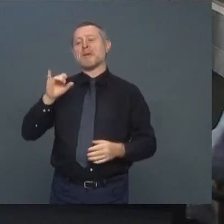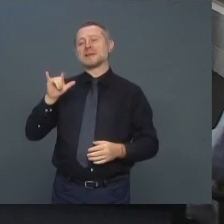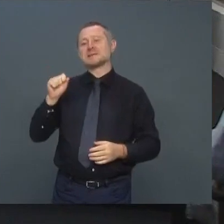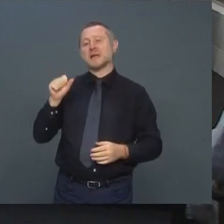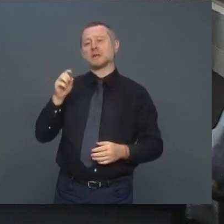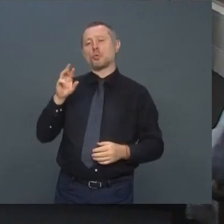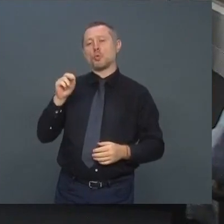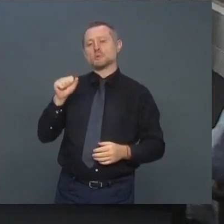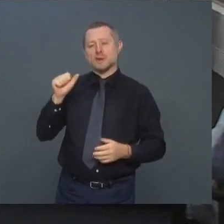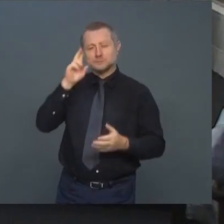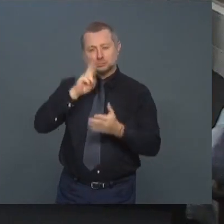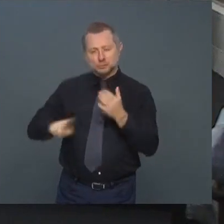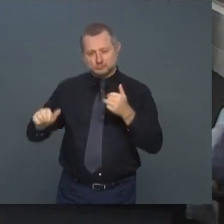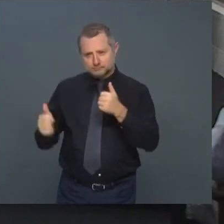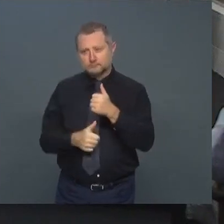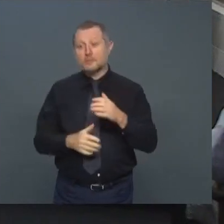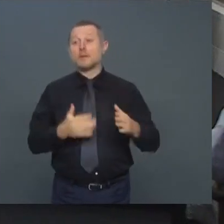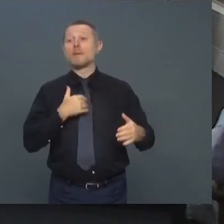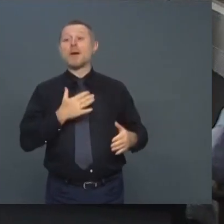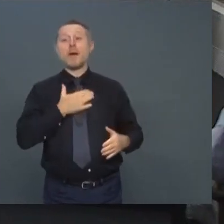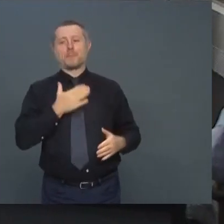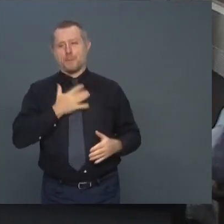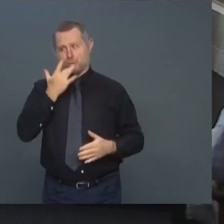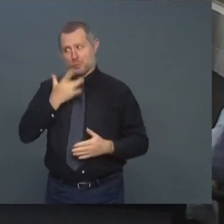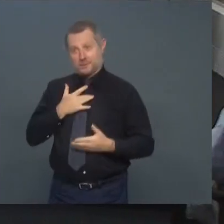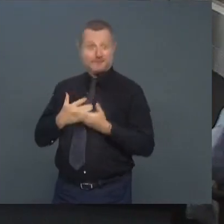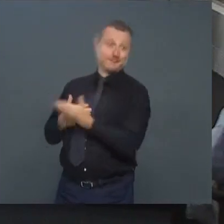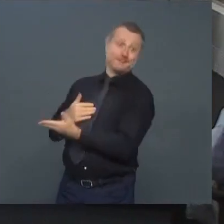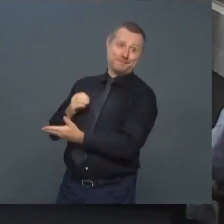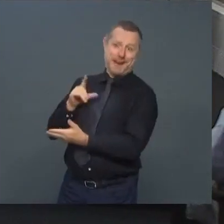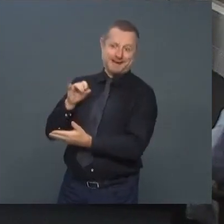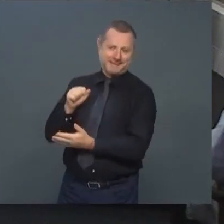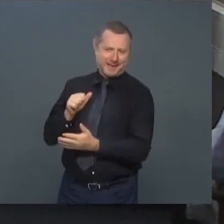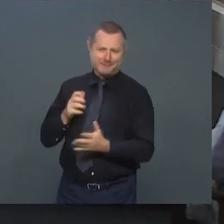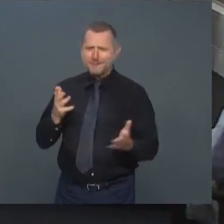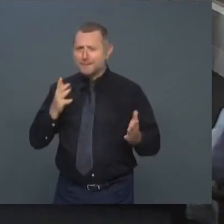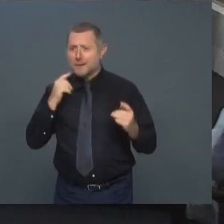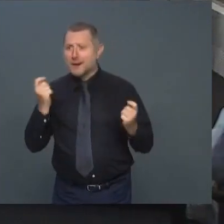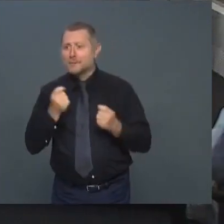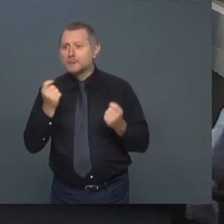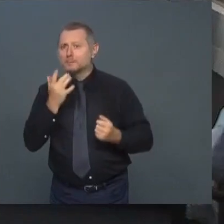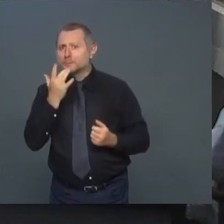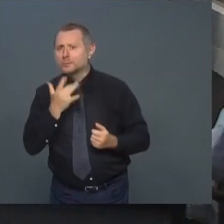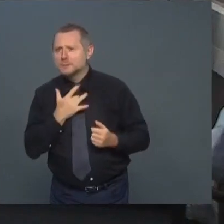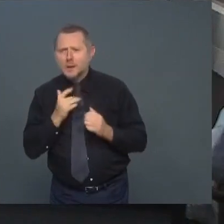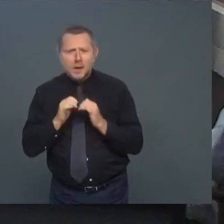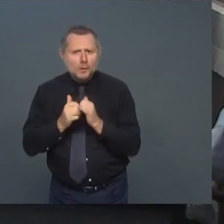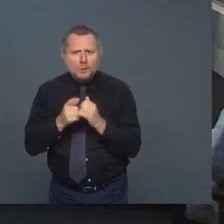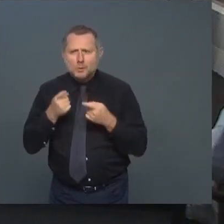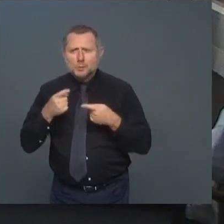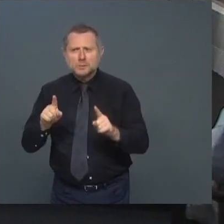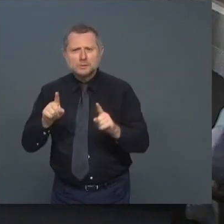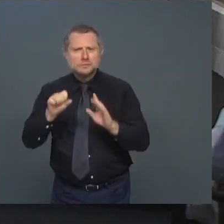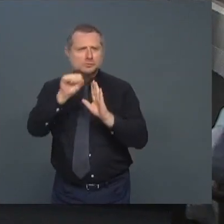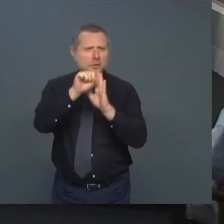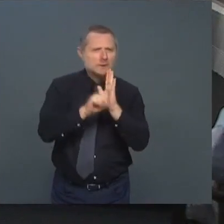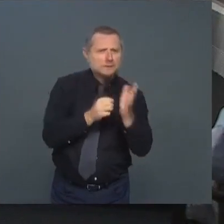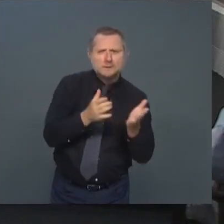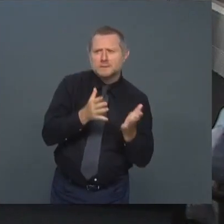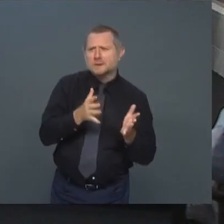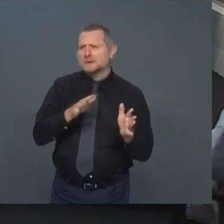SPECIAL COUNSEL TO ME.